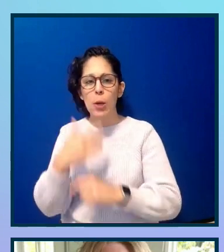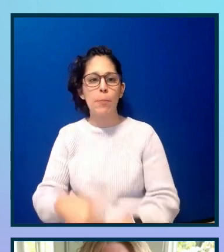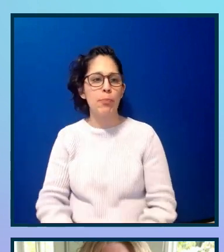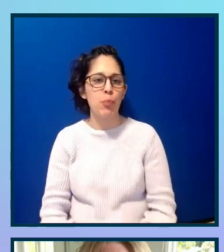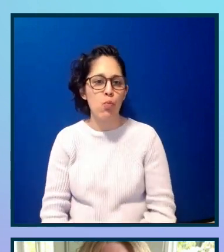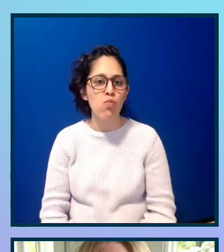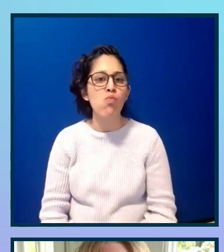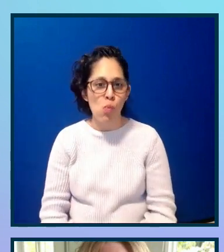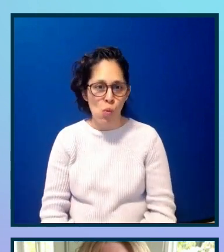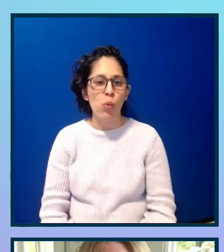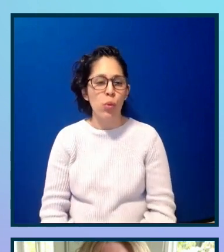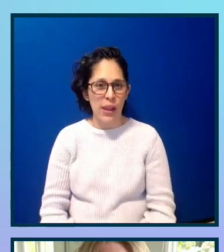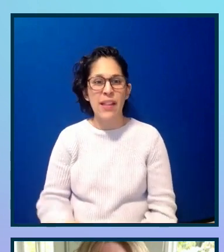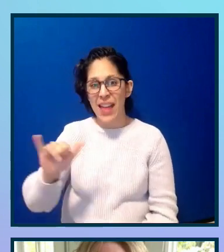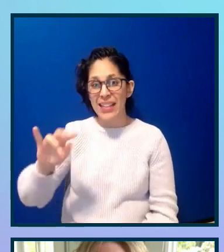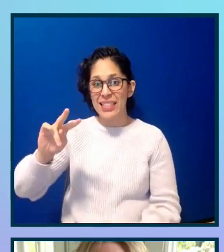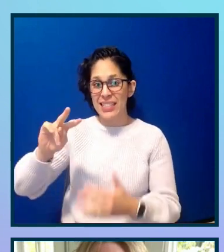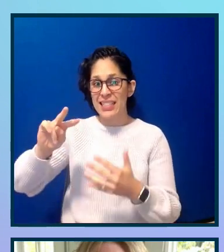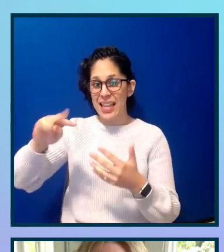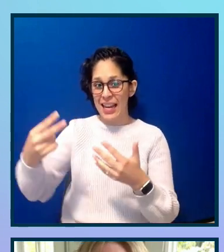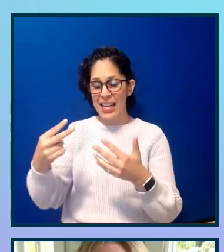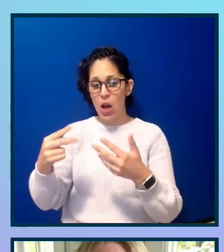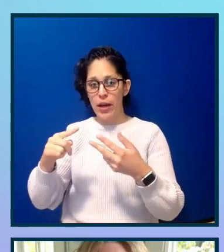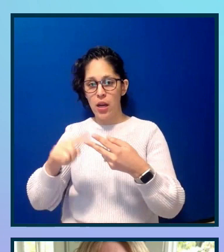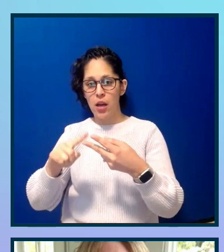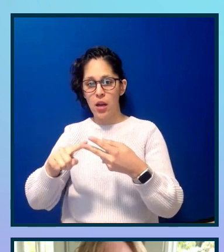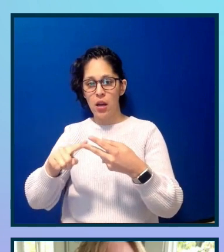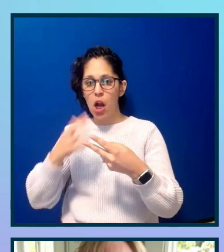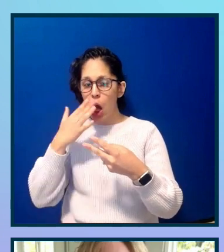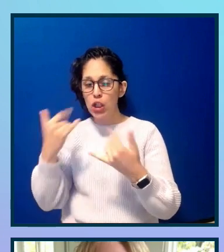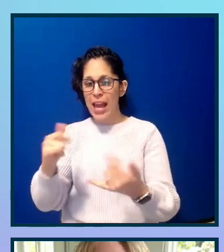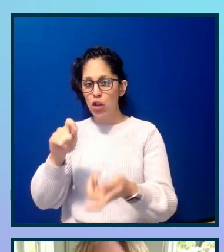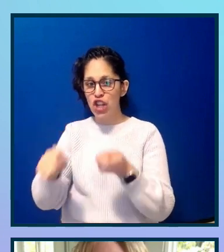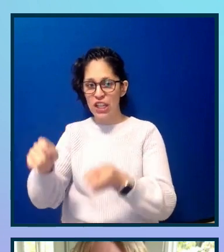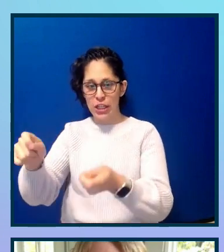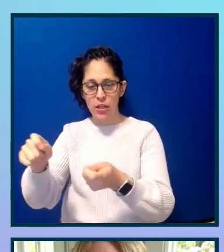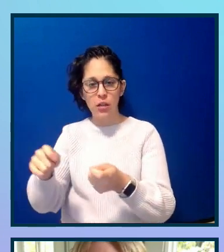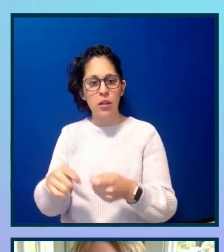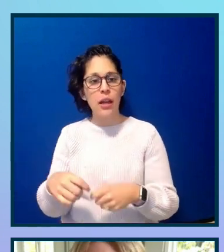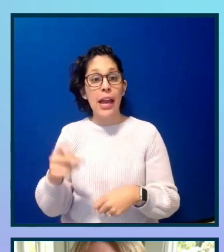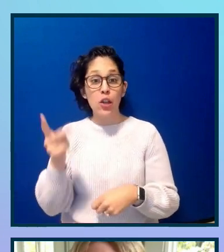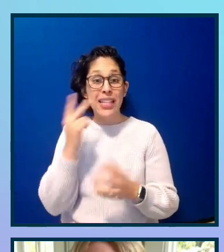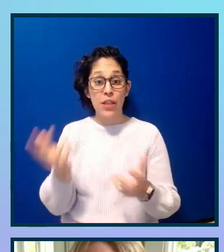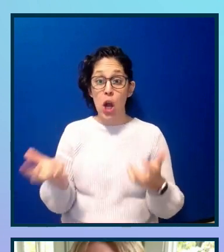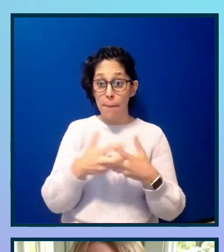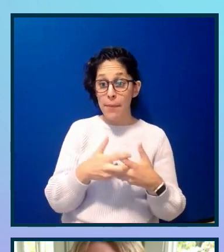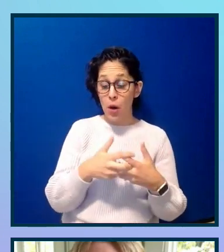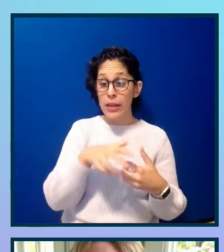You can see the secondary color changing, right? And you can also see the complementary secondary color changing.